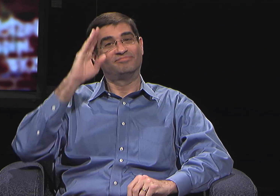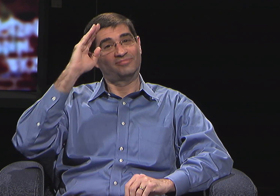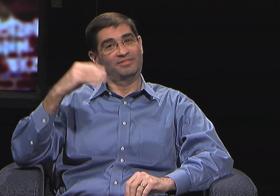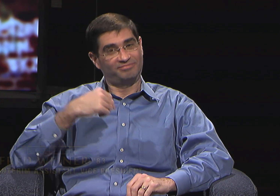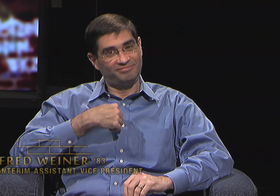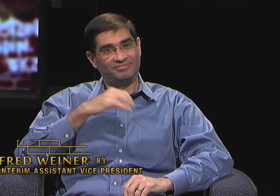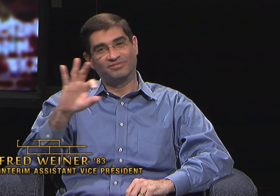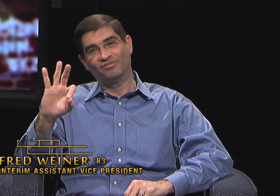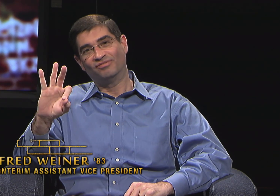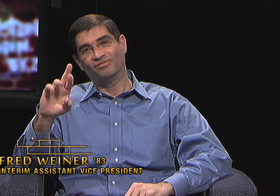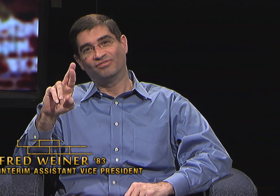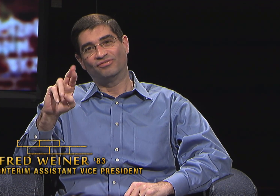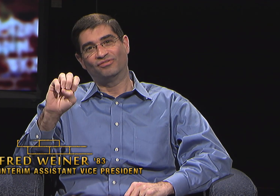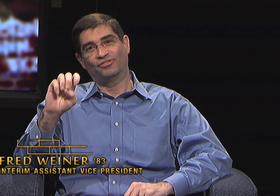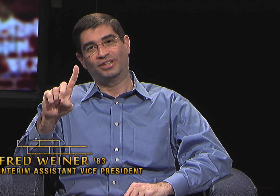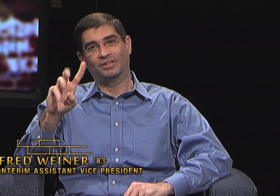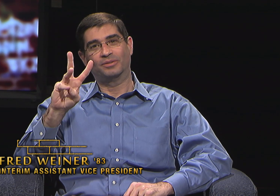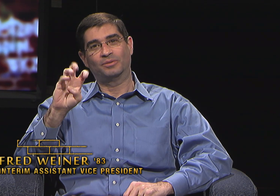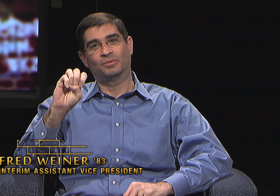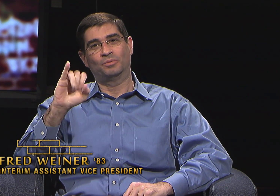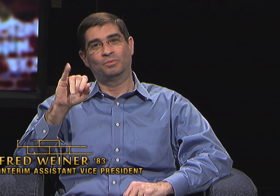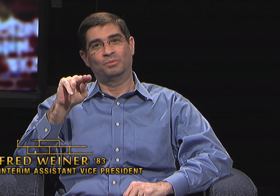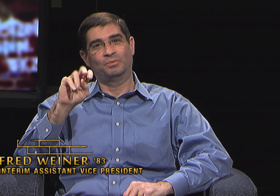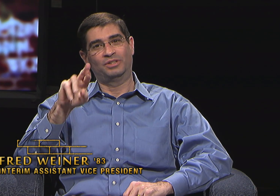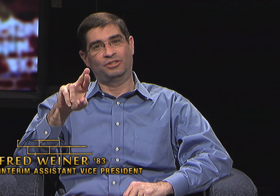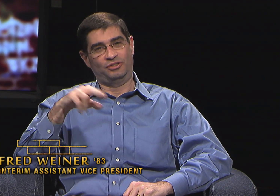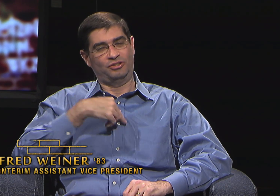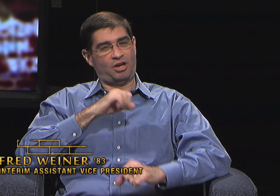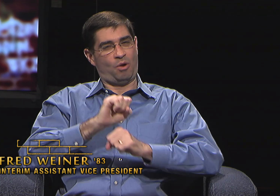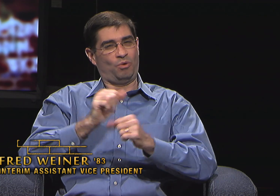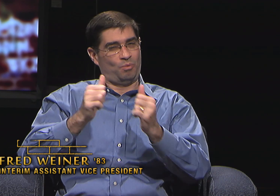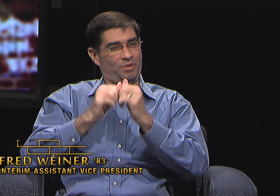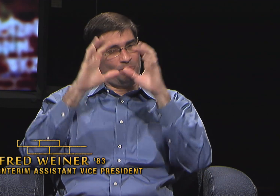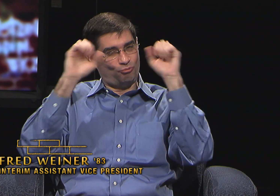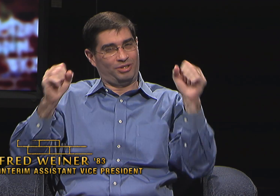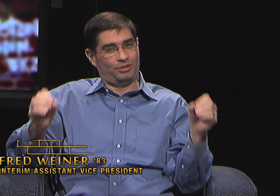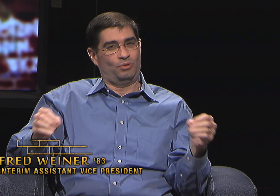Hi, I'm Fred Weiner and I work with the President's Office